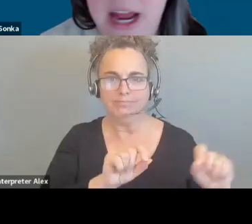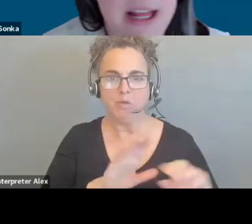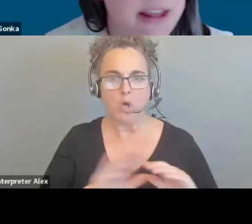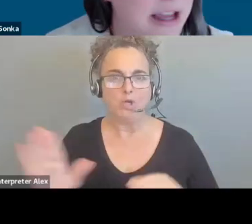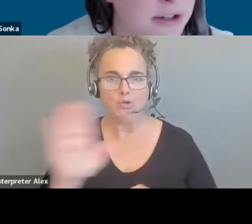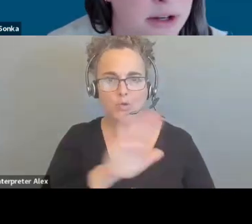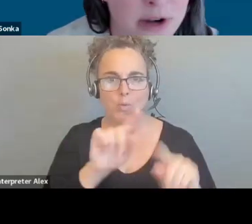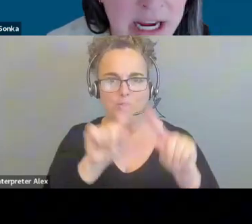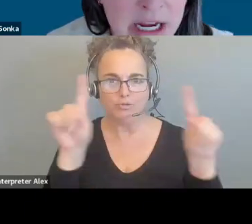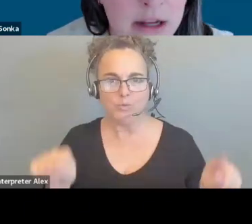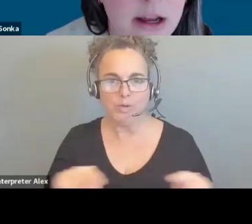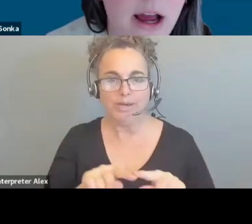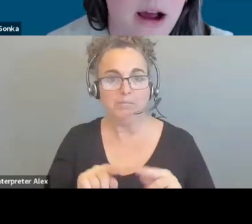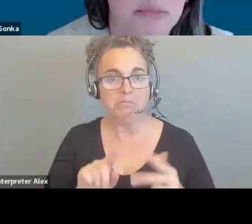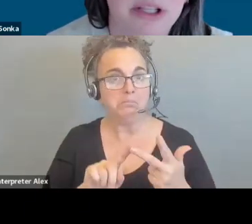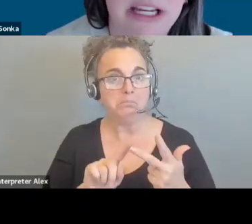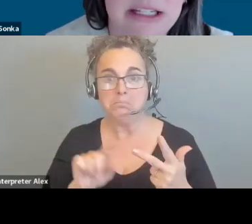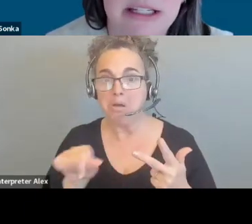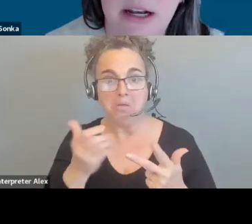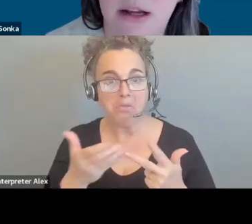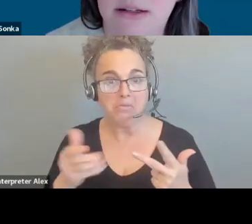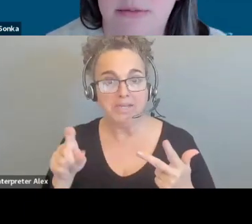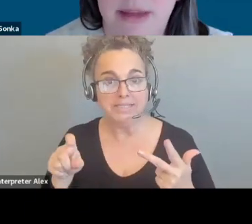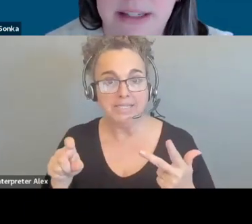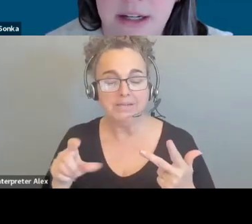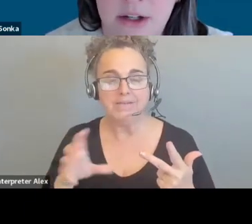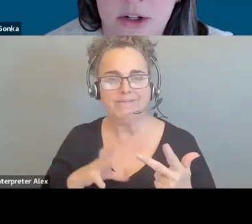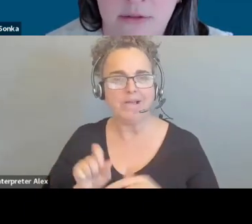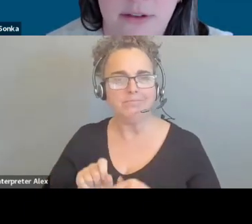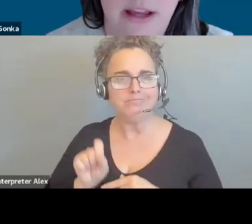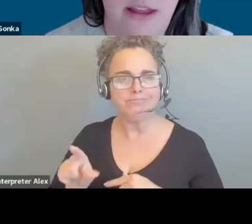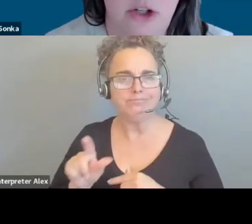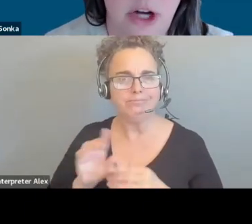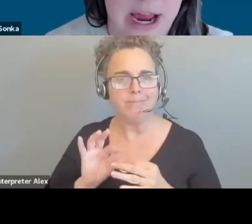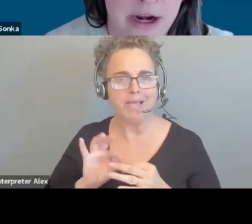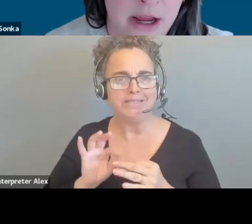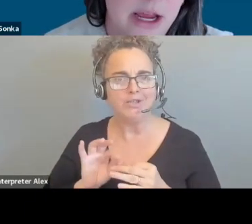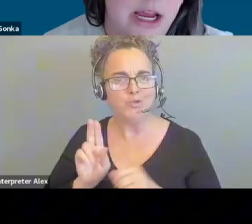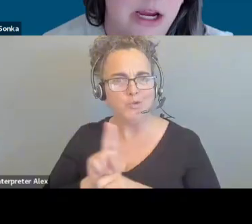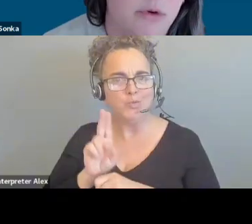If there's anything else you need, please send us a message via the chat.